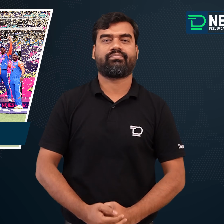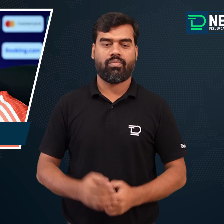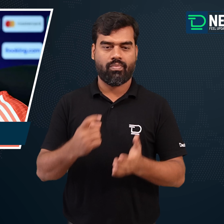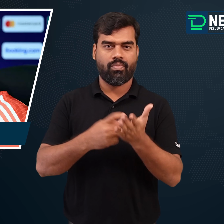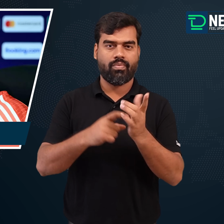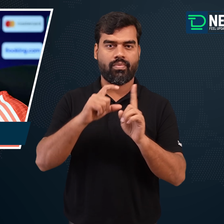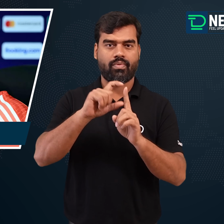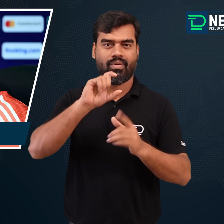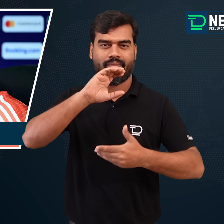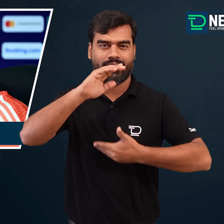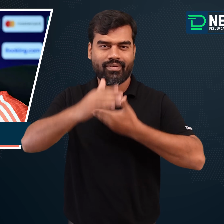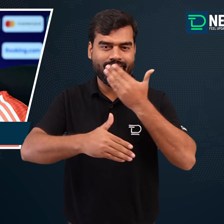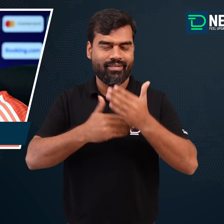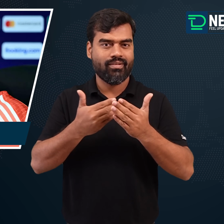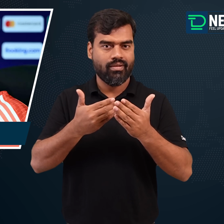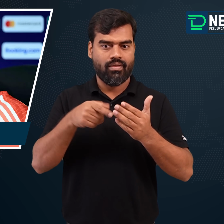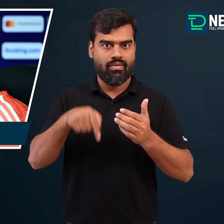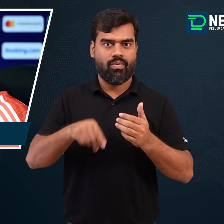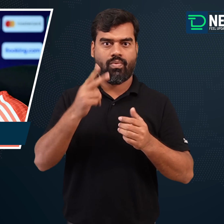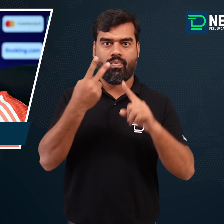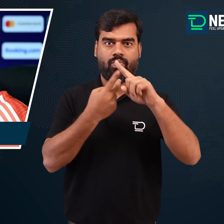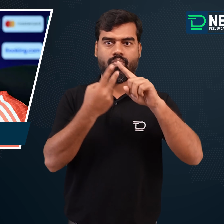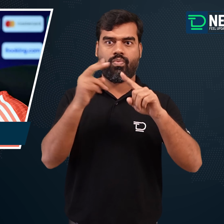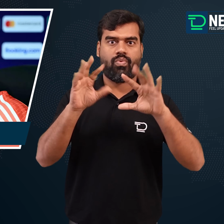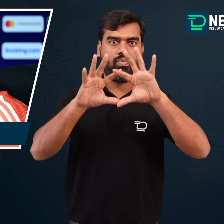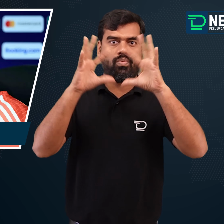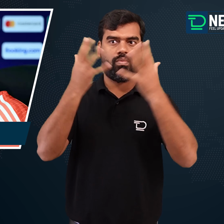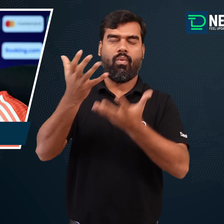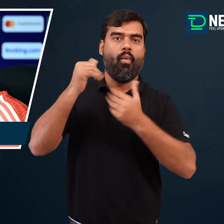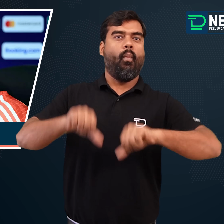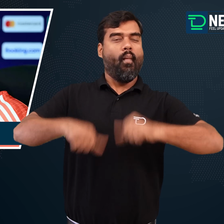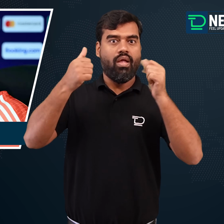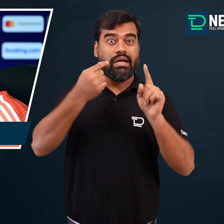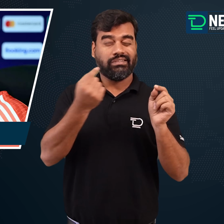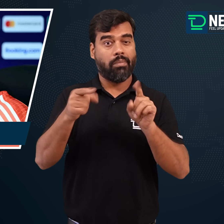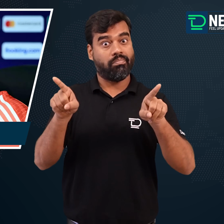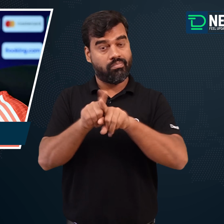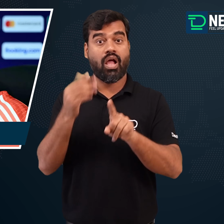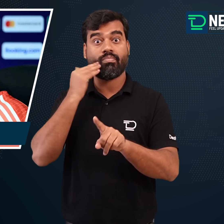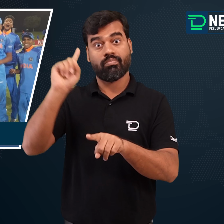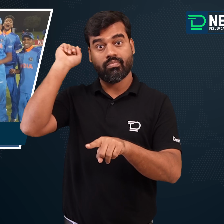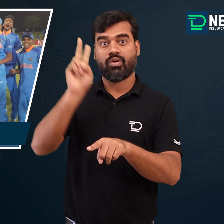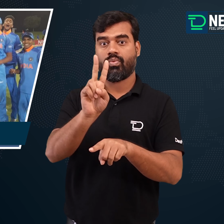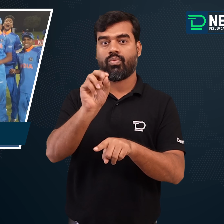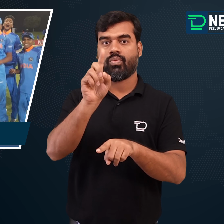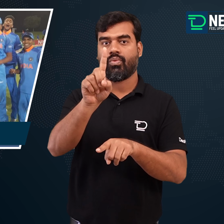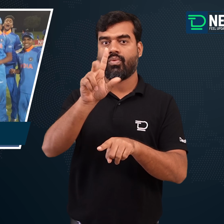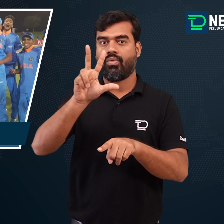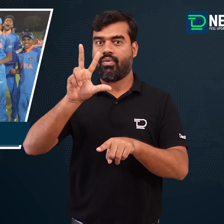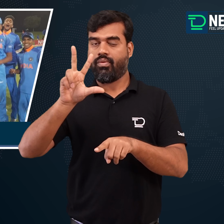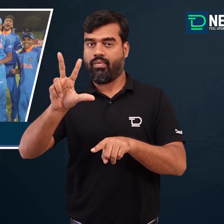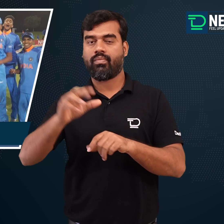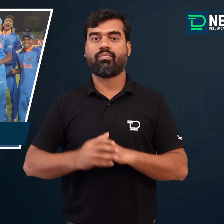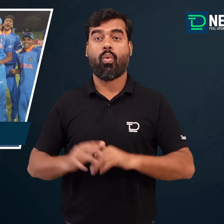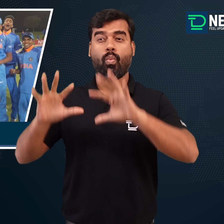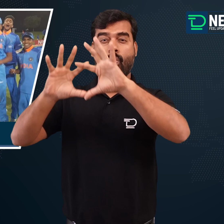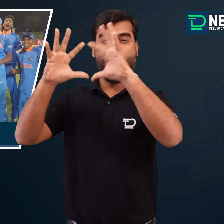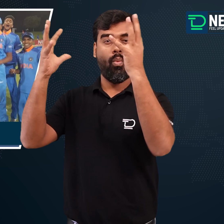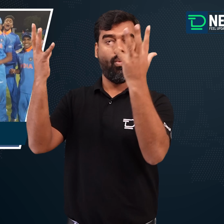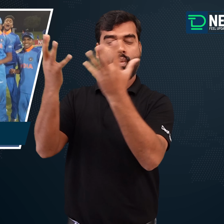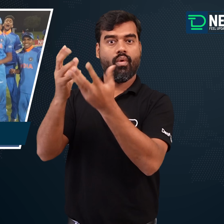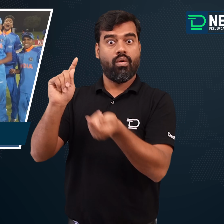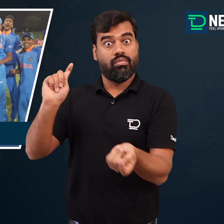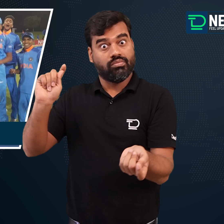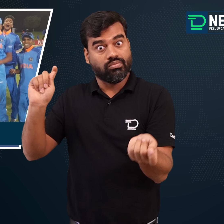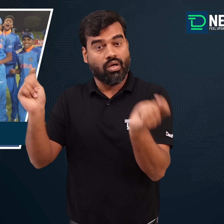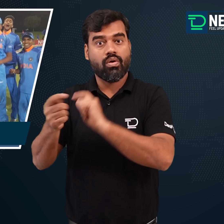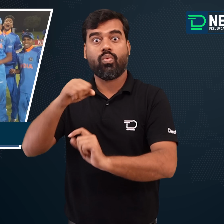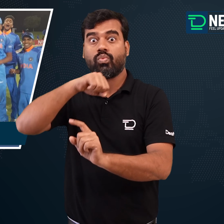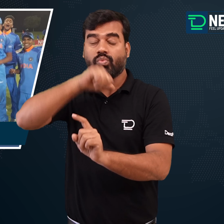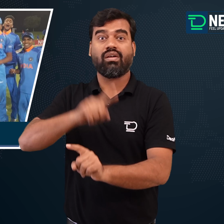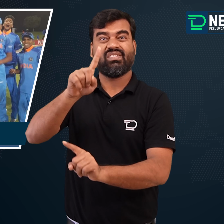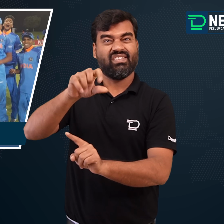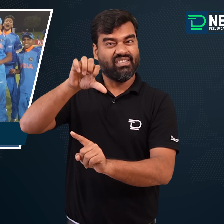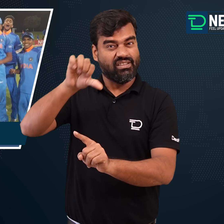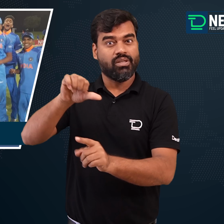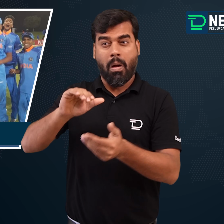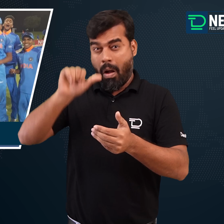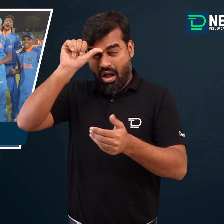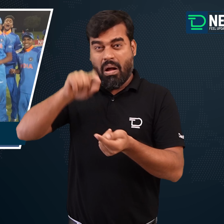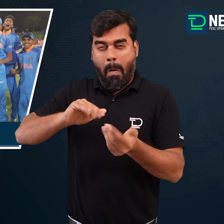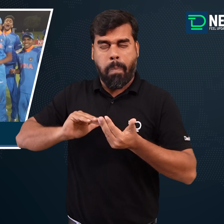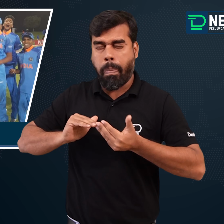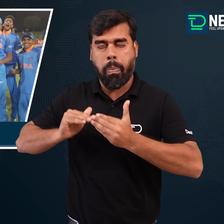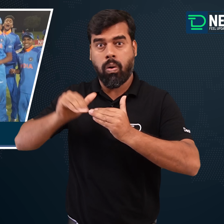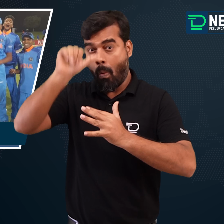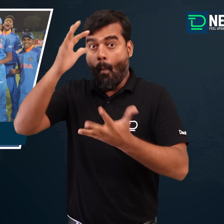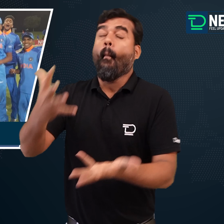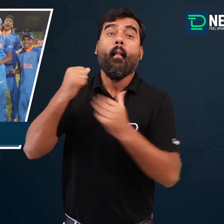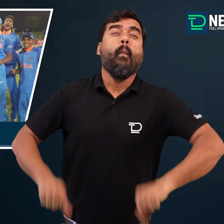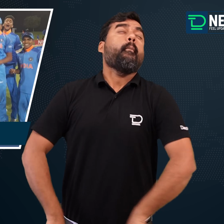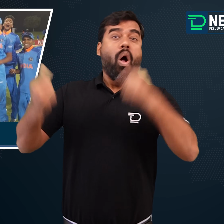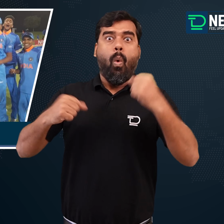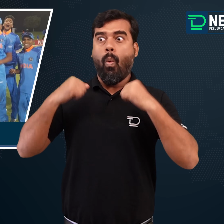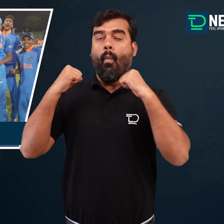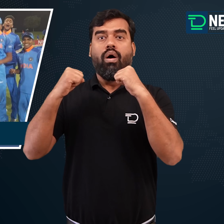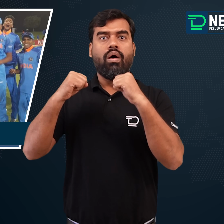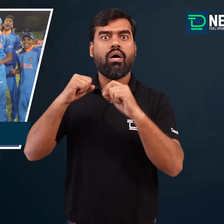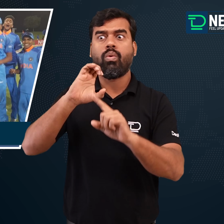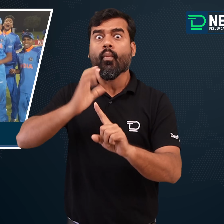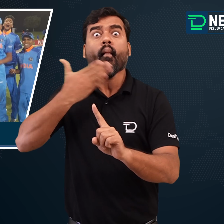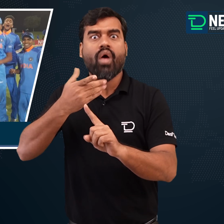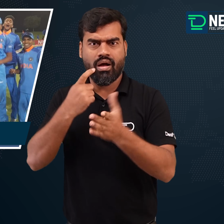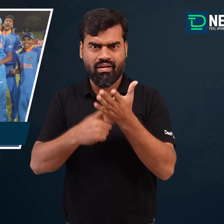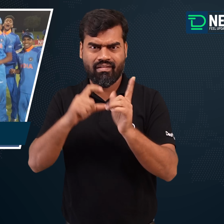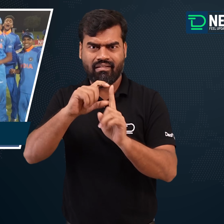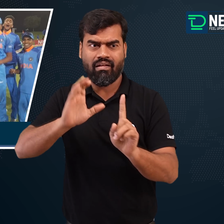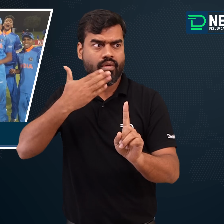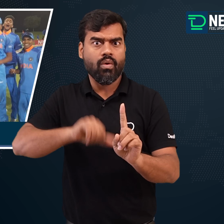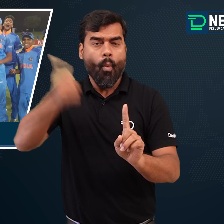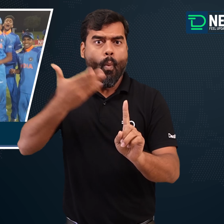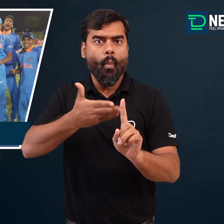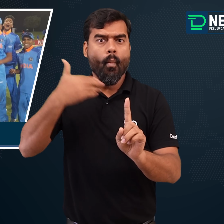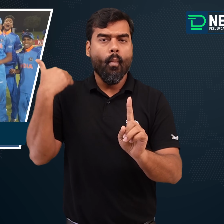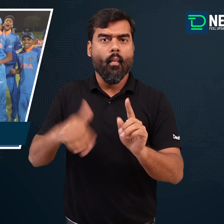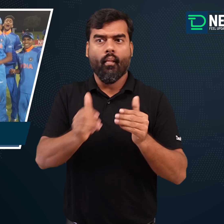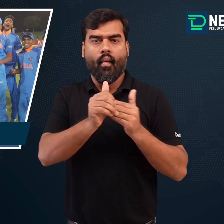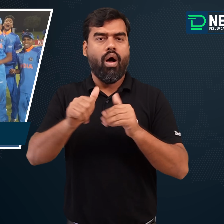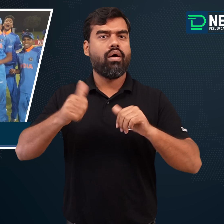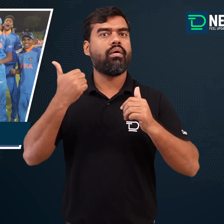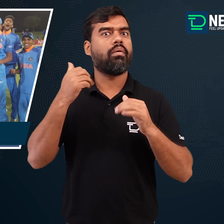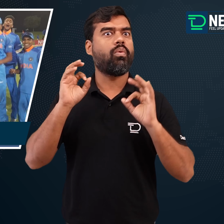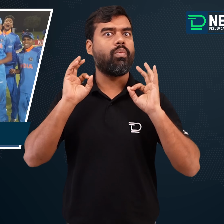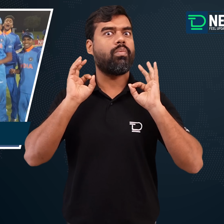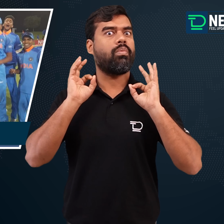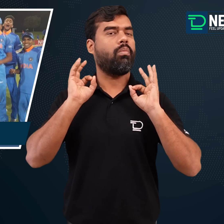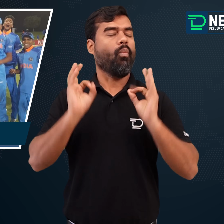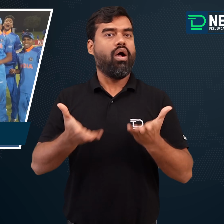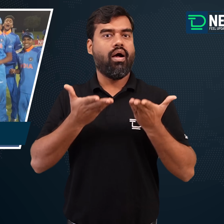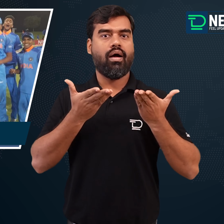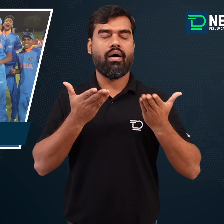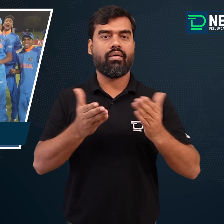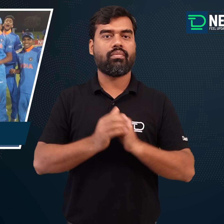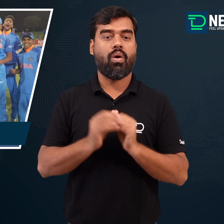Dravid had made a similar point as head coach of India’s winning U-19 World Cup team of 2018.